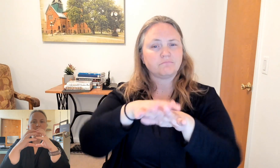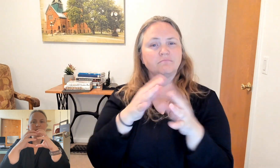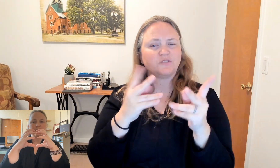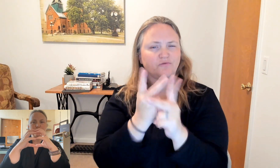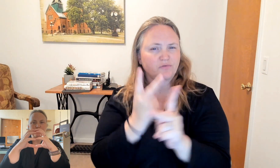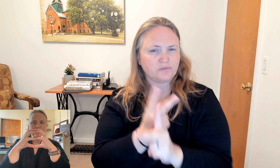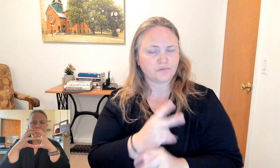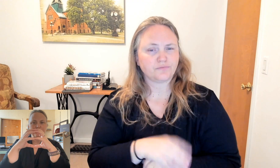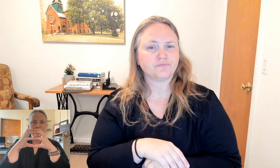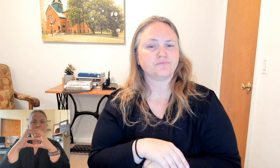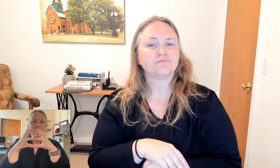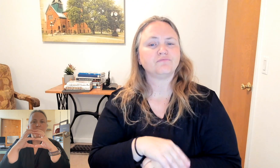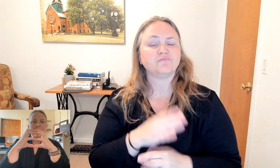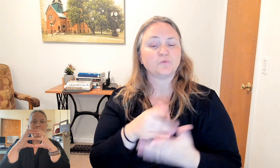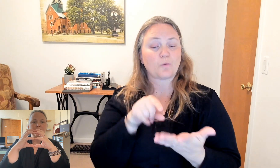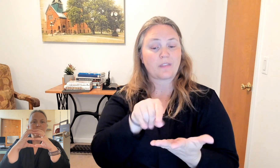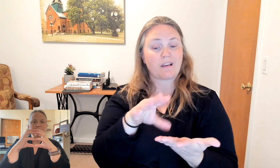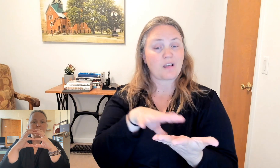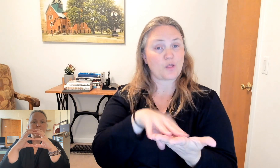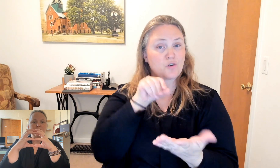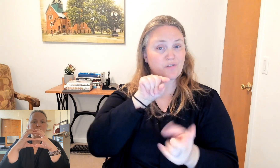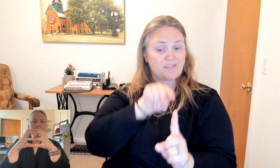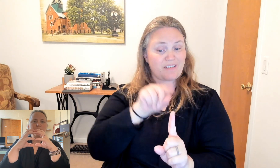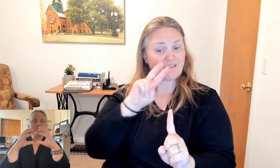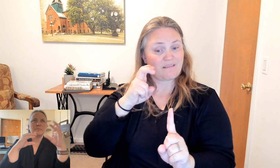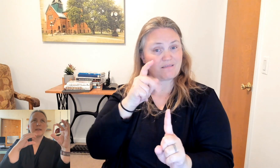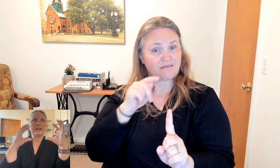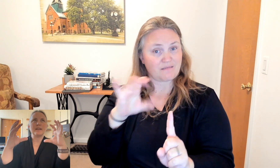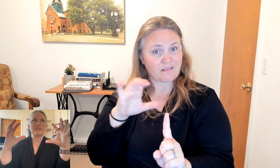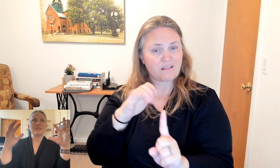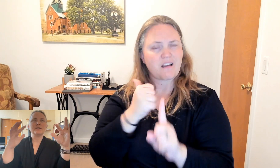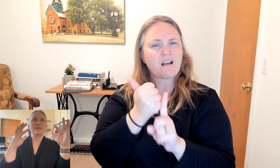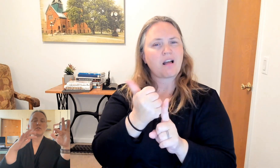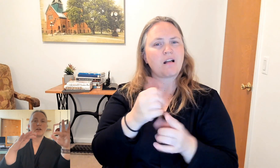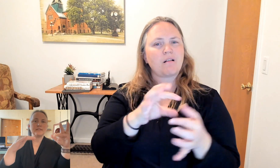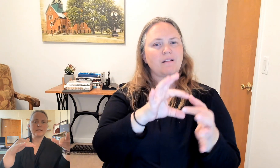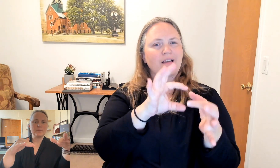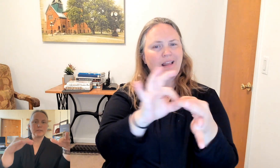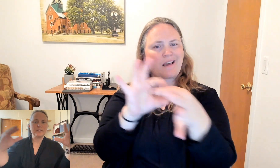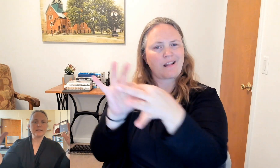it into perspective and helping us make connections across disciplines